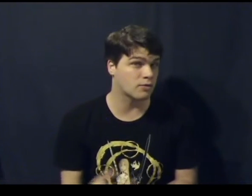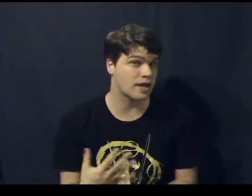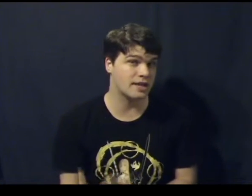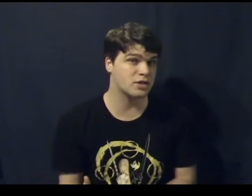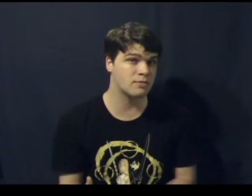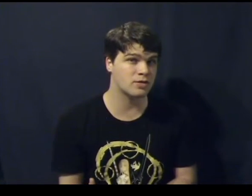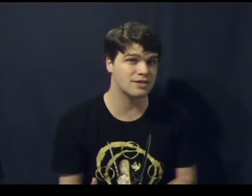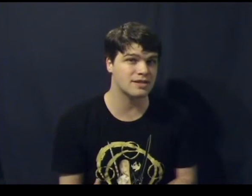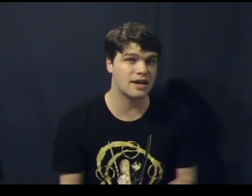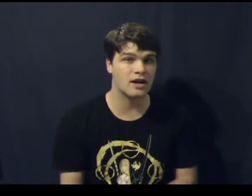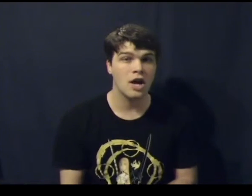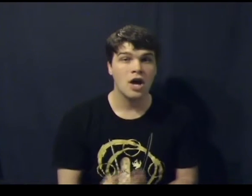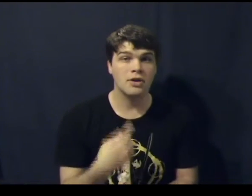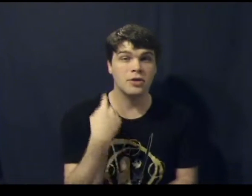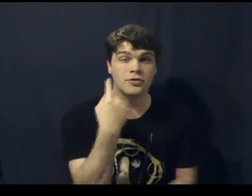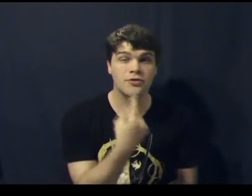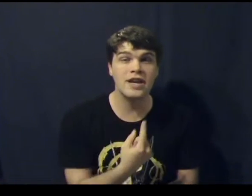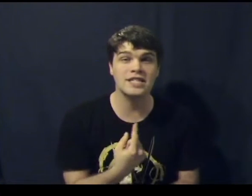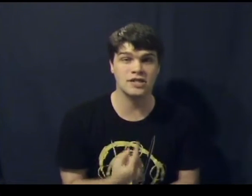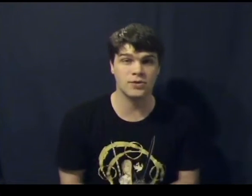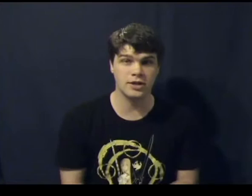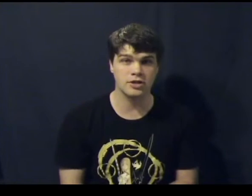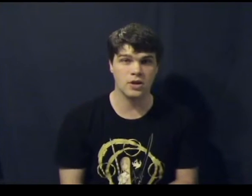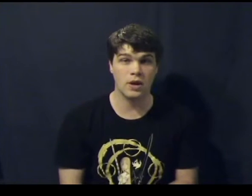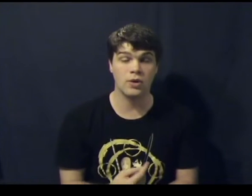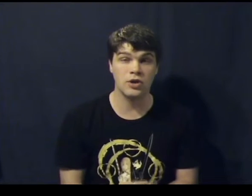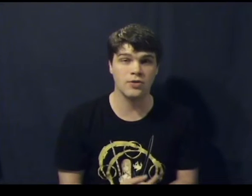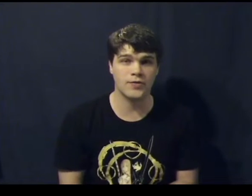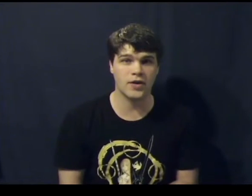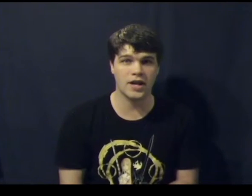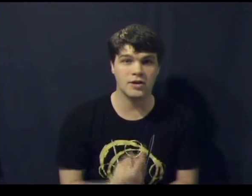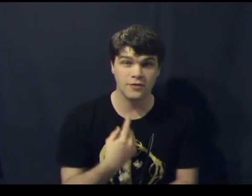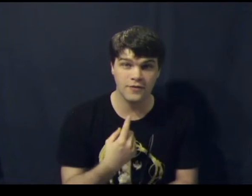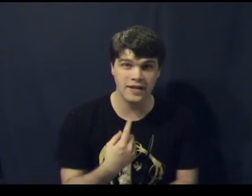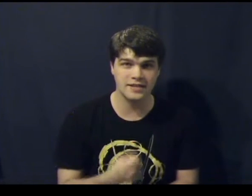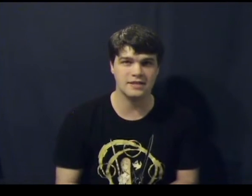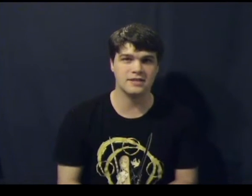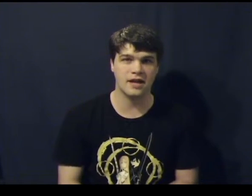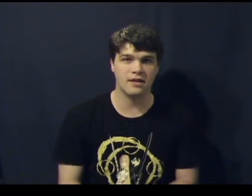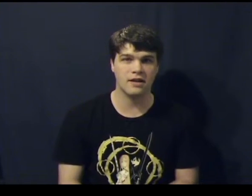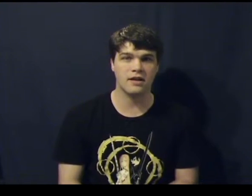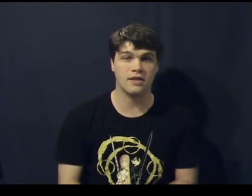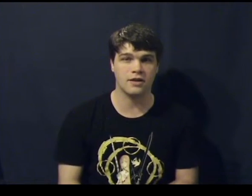get into emotions later, but your face is going to show it. When you're afraid your face needs to say that